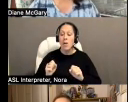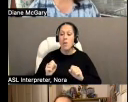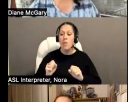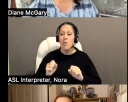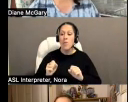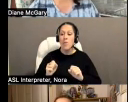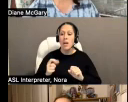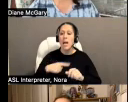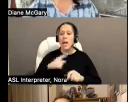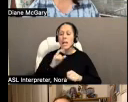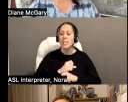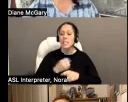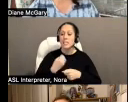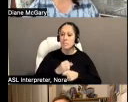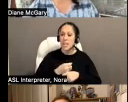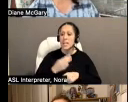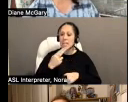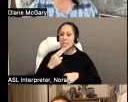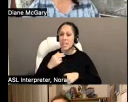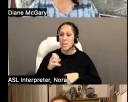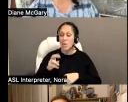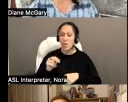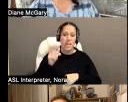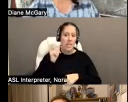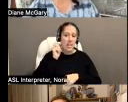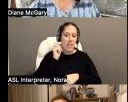Um, I actually do make-- I make candy corn earrings around the holidays.